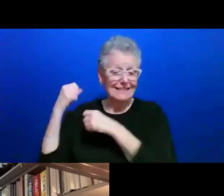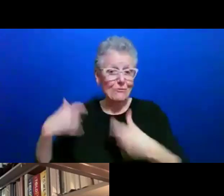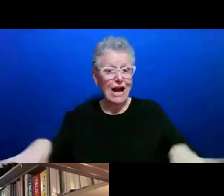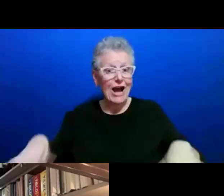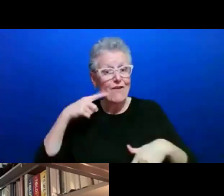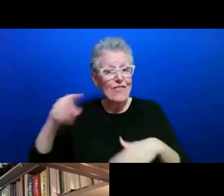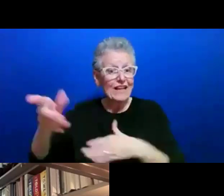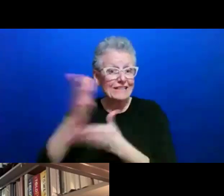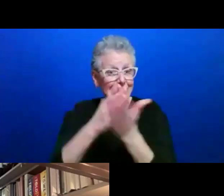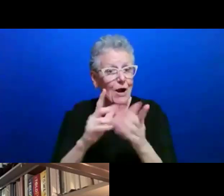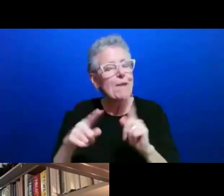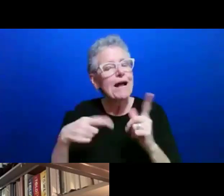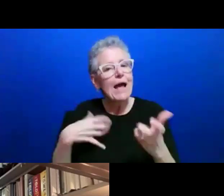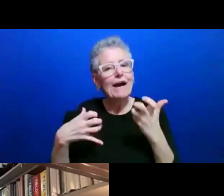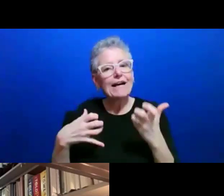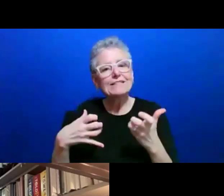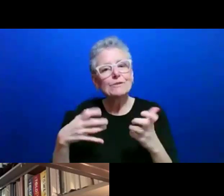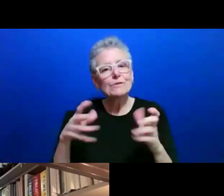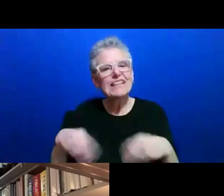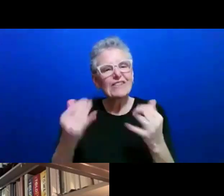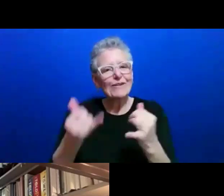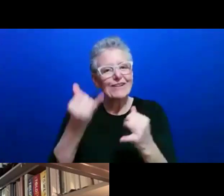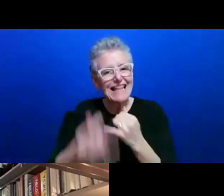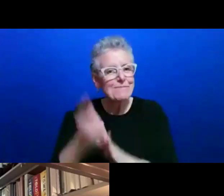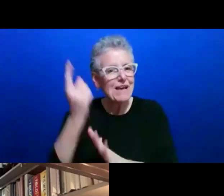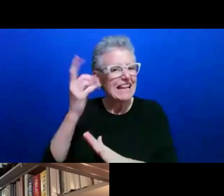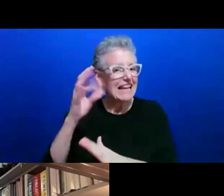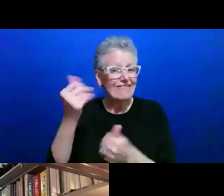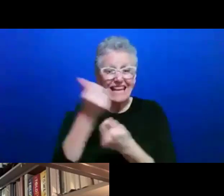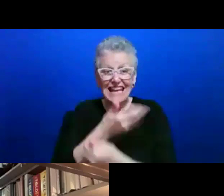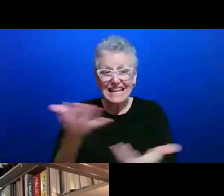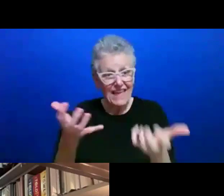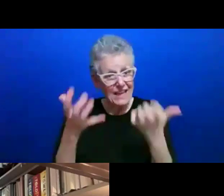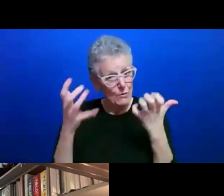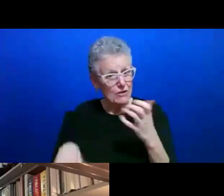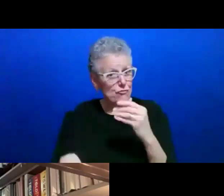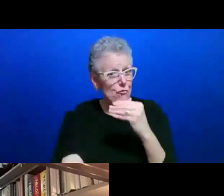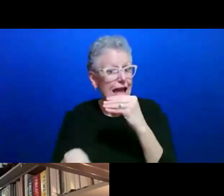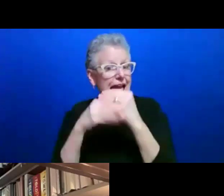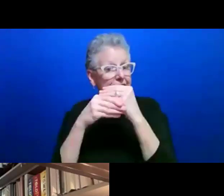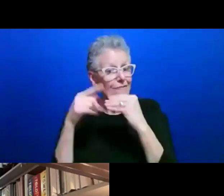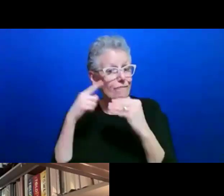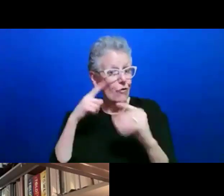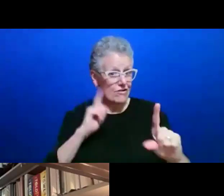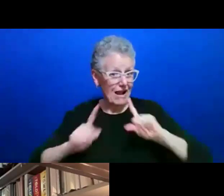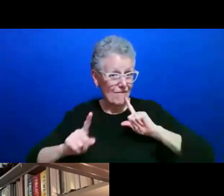But I want to give you just a last minute, if there's anything else that you would like to add to this conversation, or something that you wanted